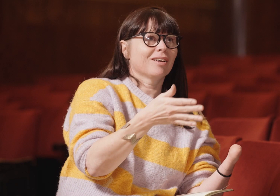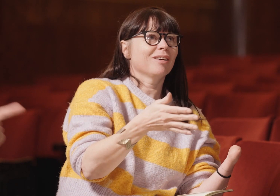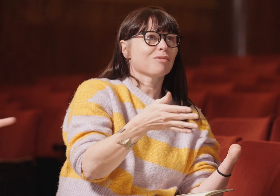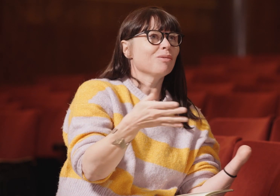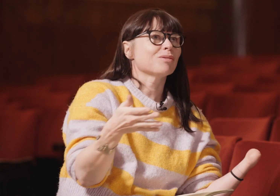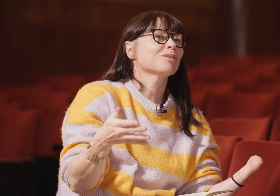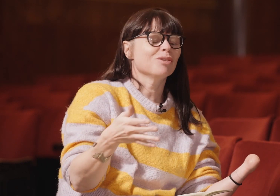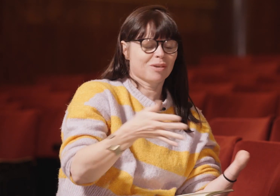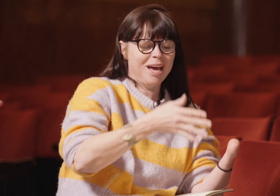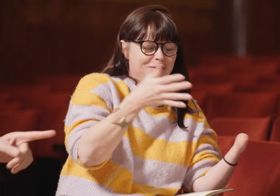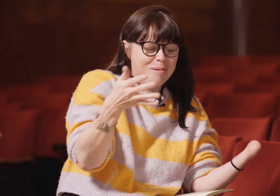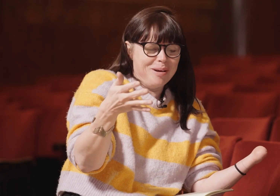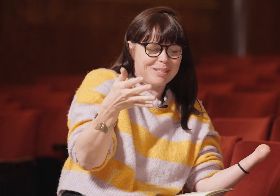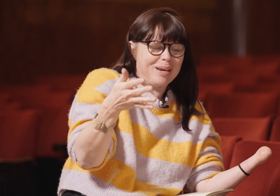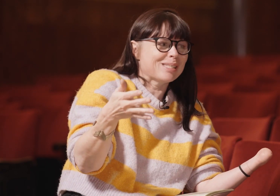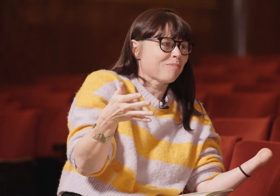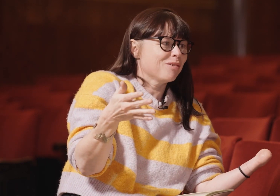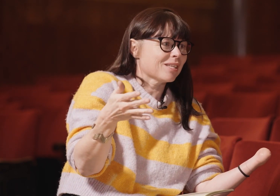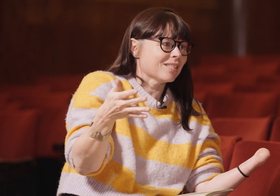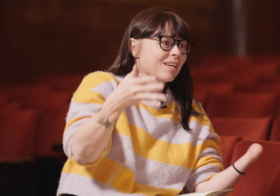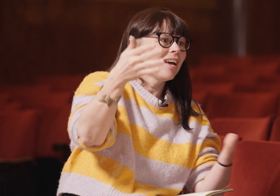but of course you can have the most amazing process